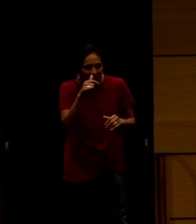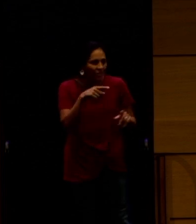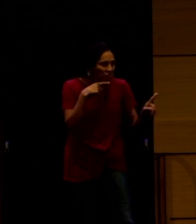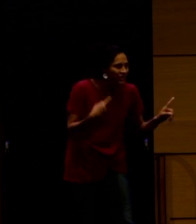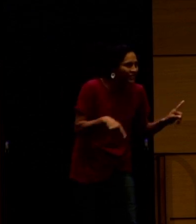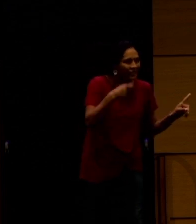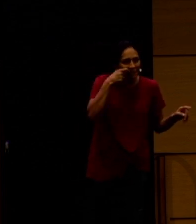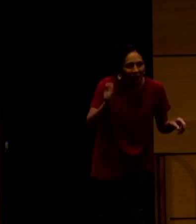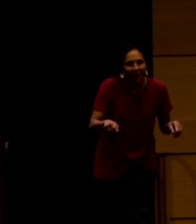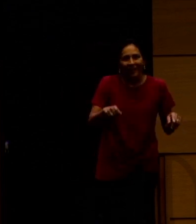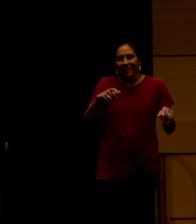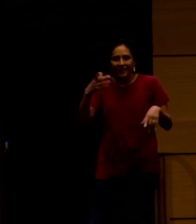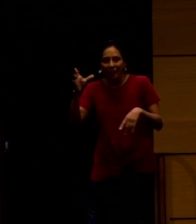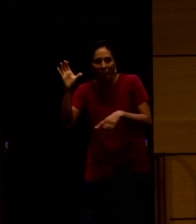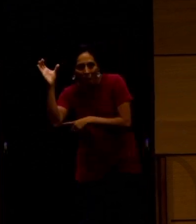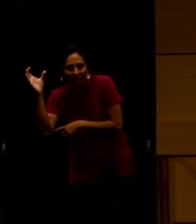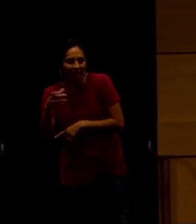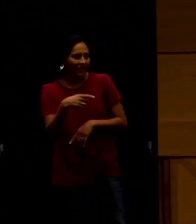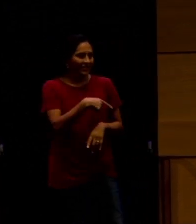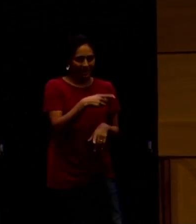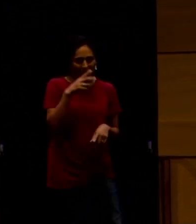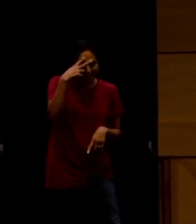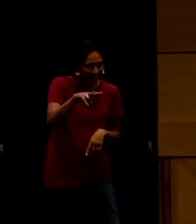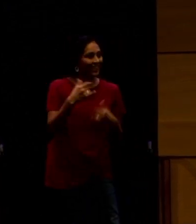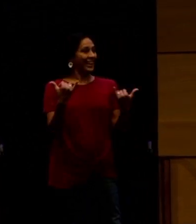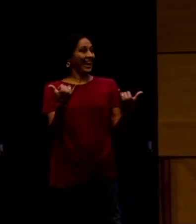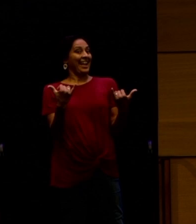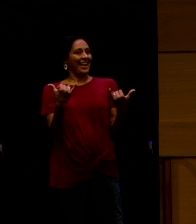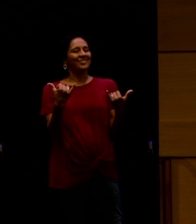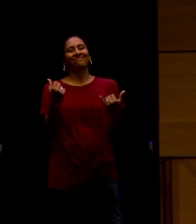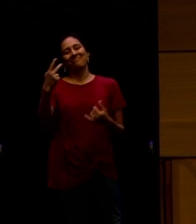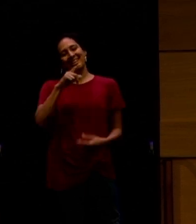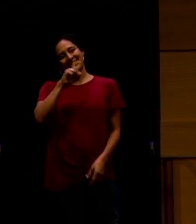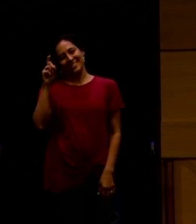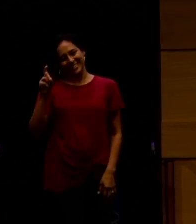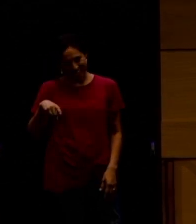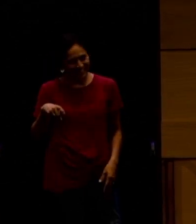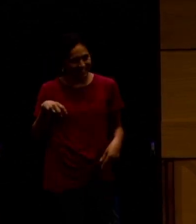We've been to Russia, Ukraine, Colombia, Mexico. And now we're going to bring it back to Texas.